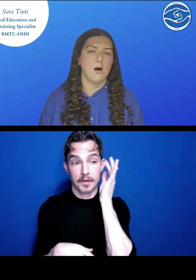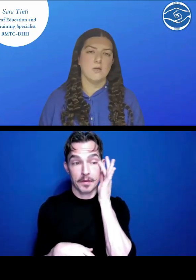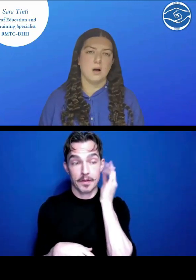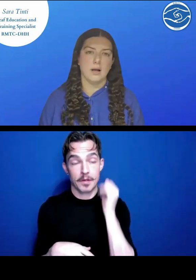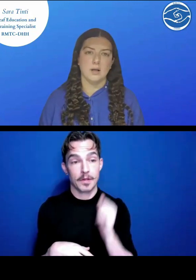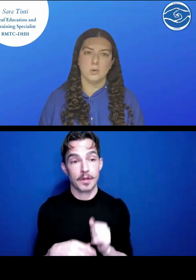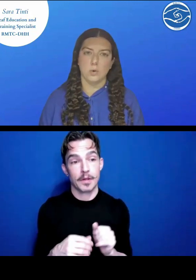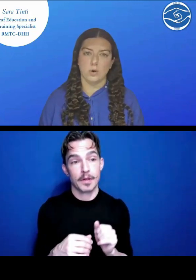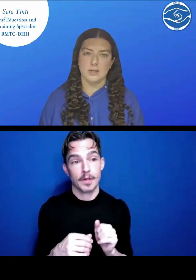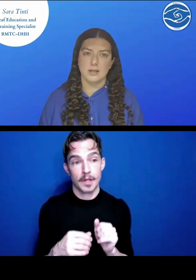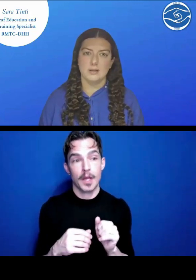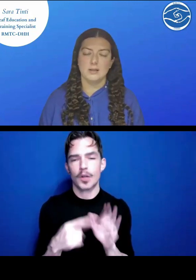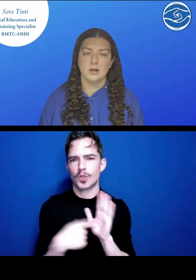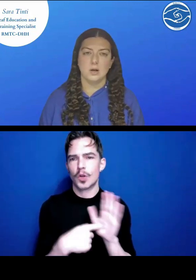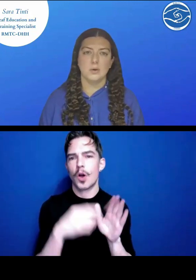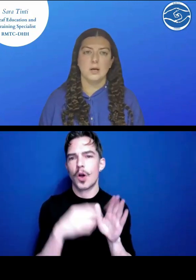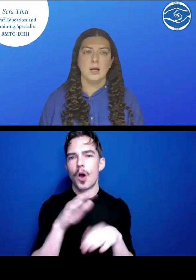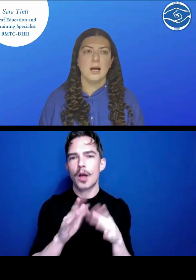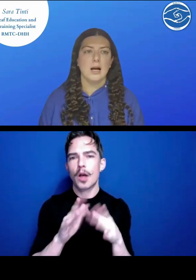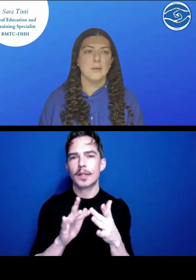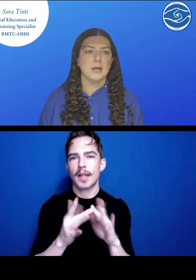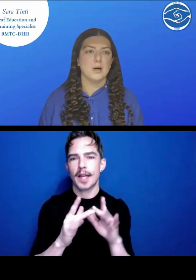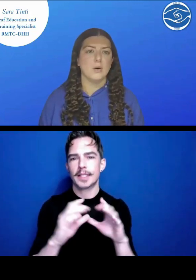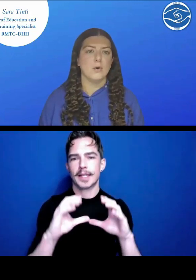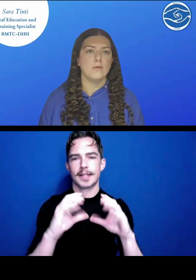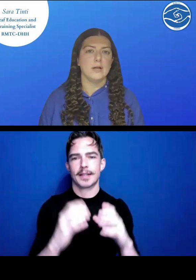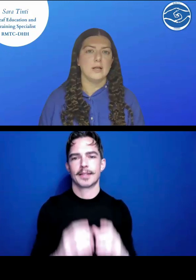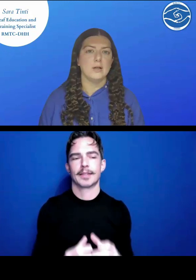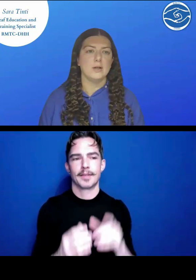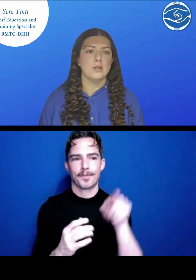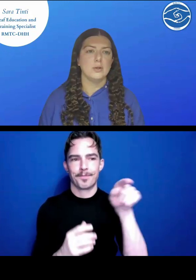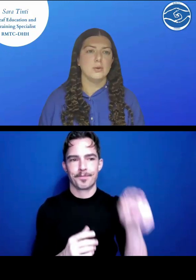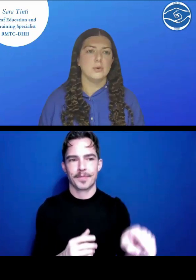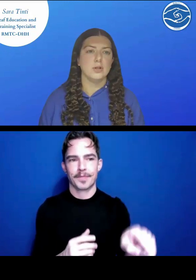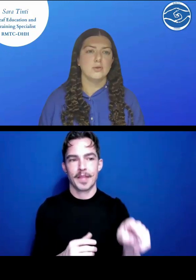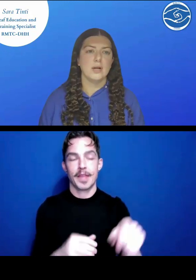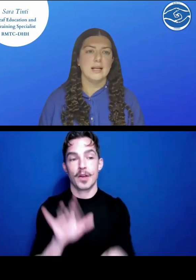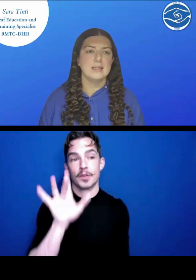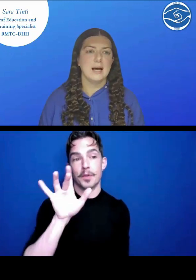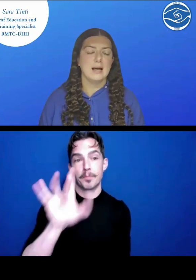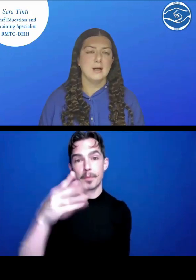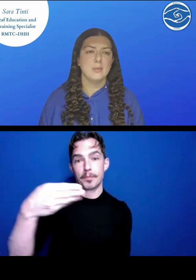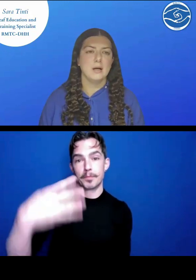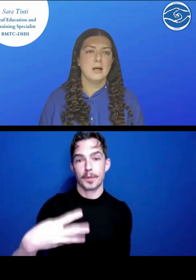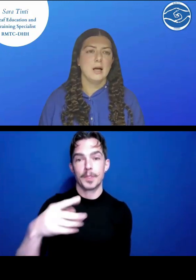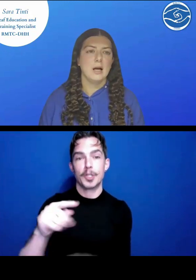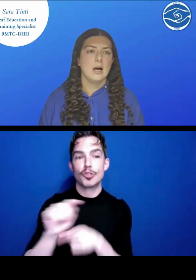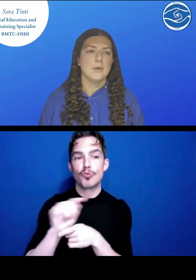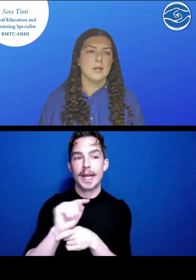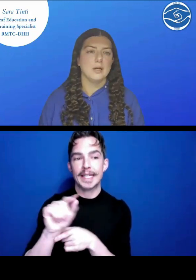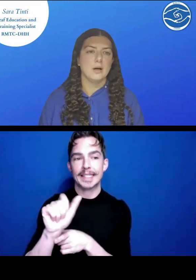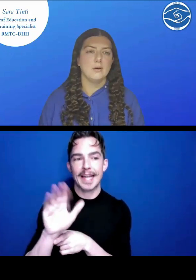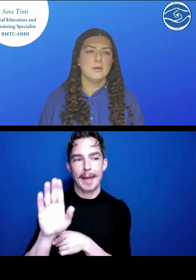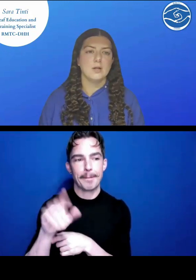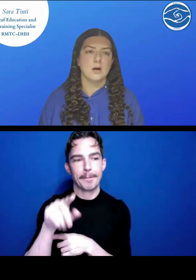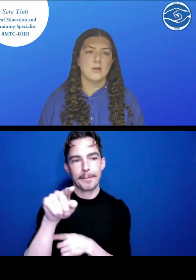our online courses. So, I'm going to go over here to the training tab. I'm going to go to